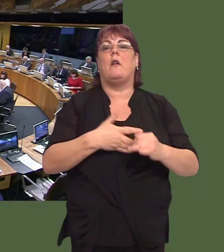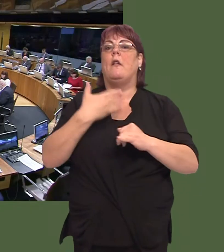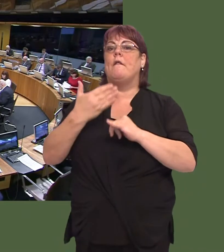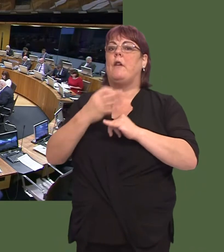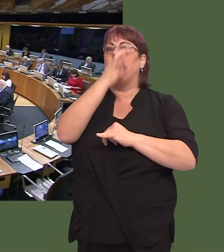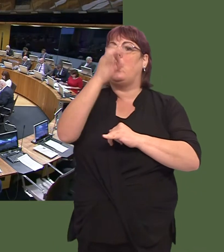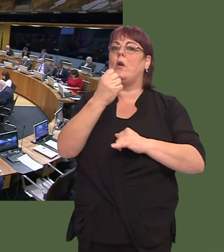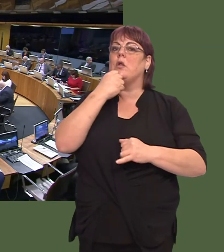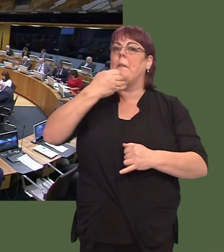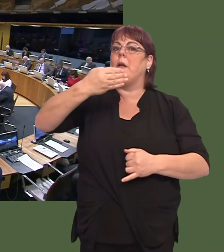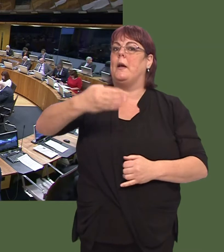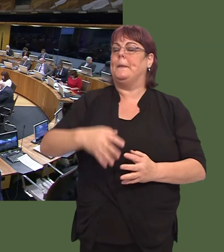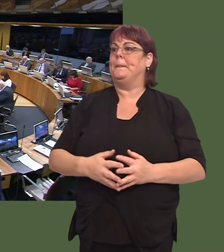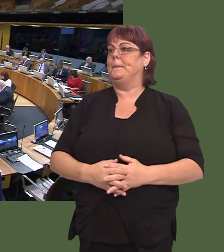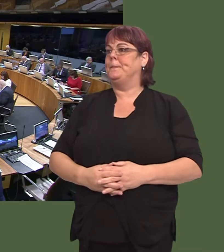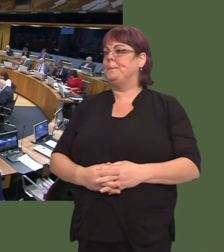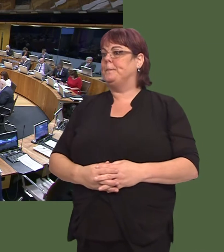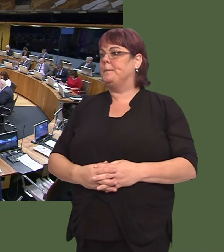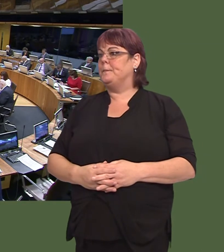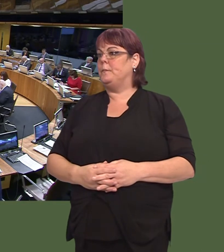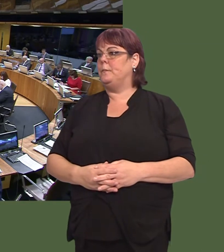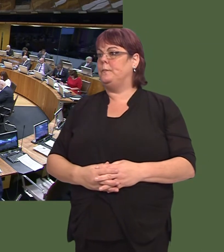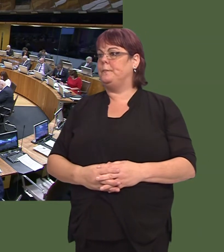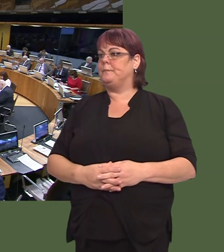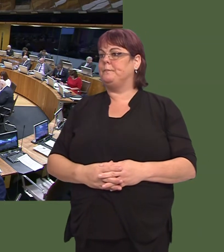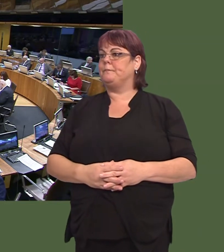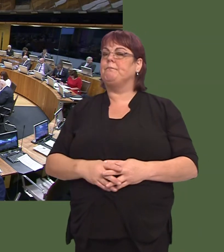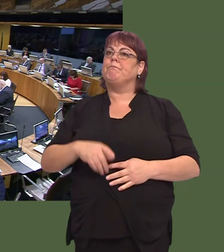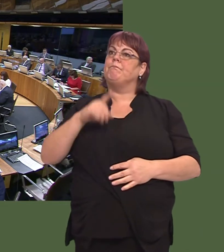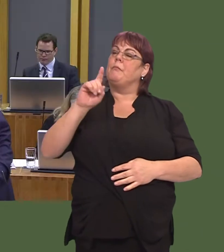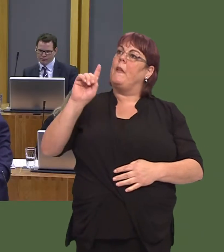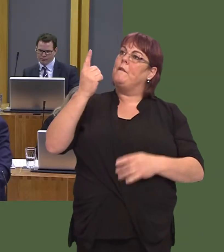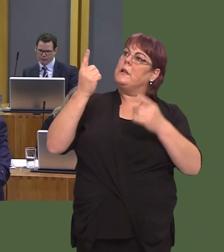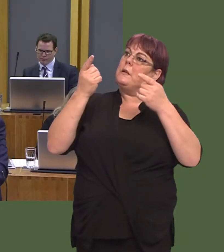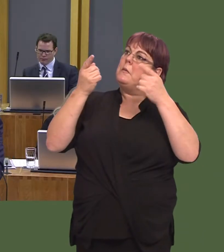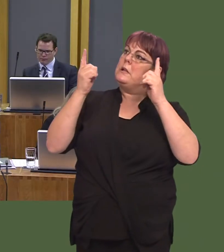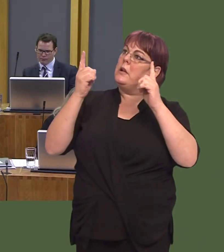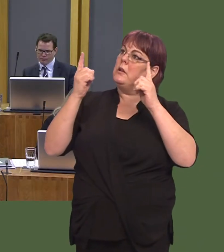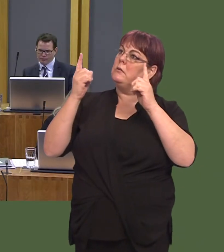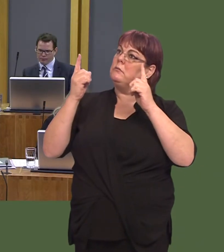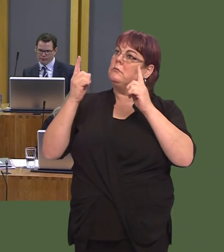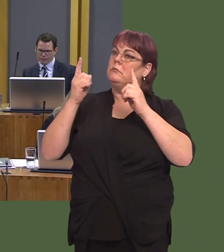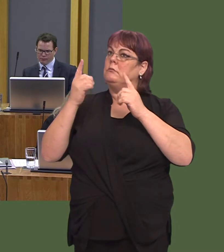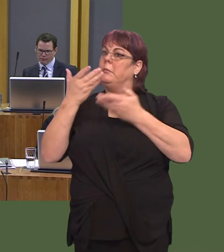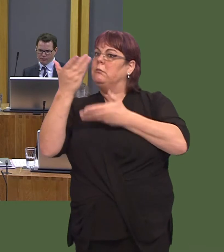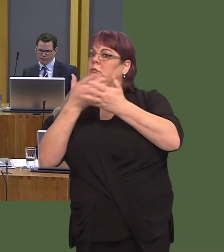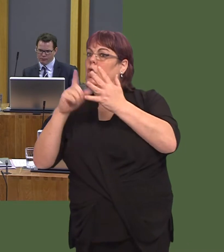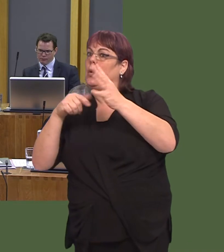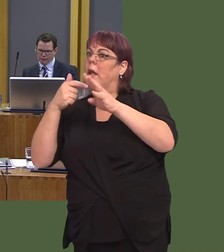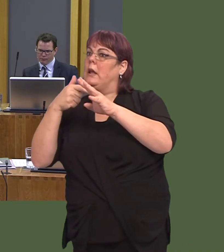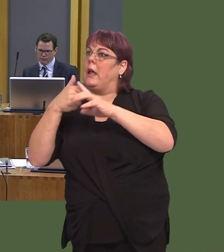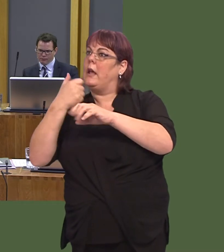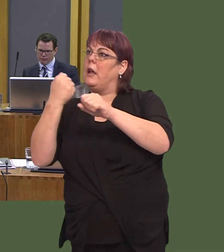What guarantees has the First Minister obtained from the UK Government during Brexit discussions